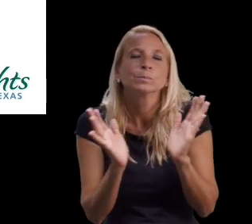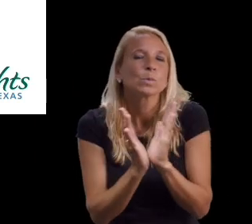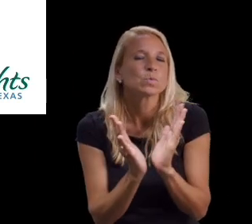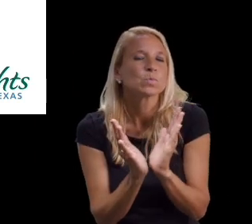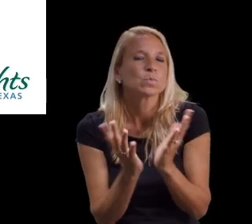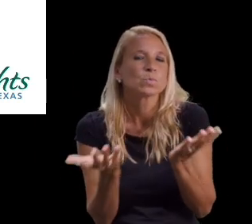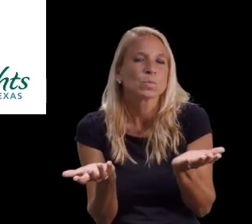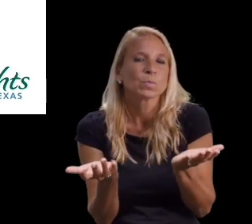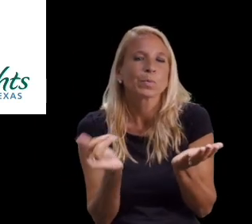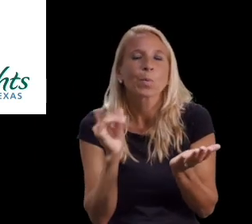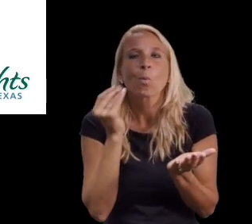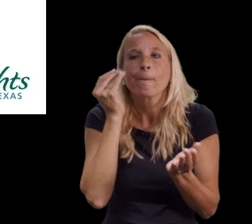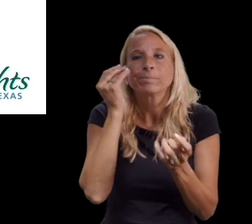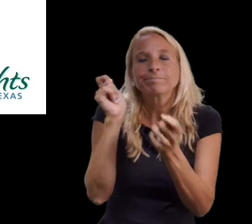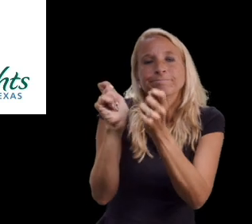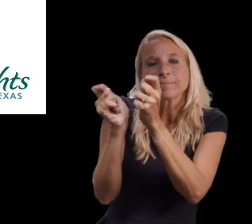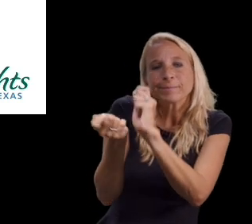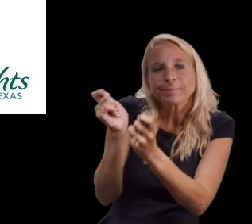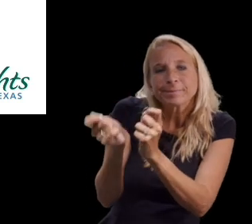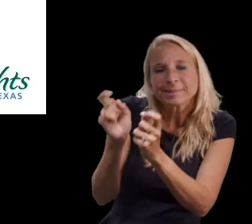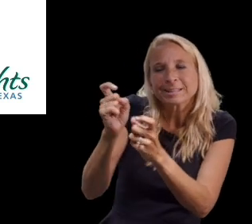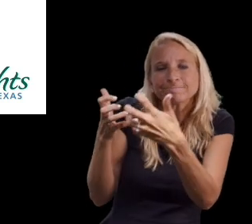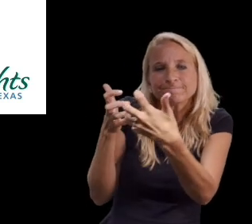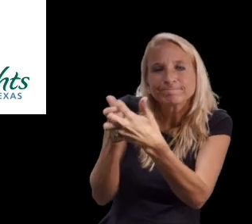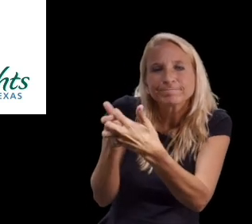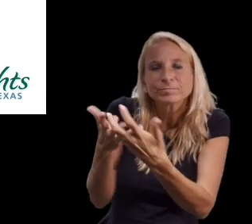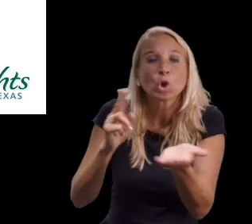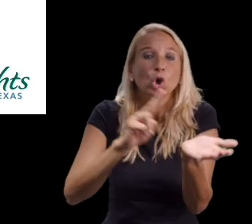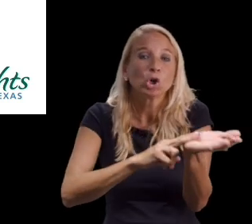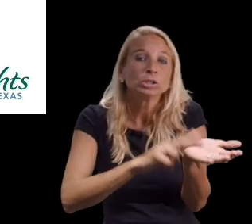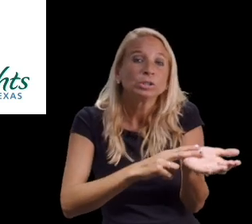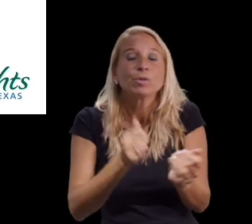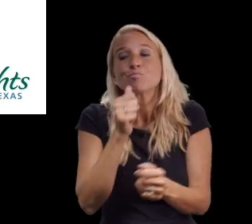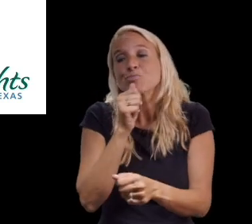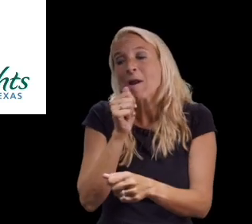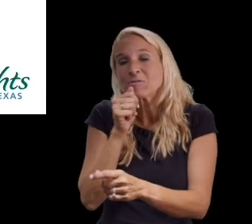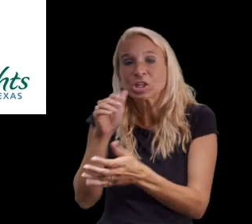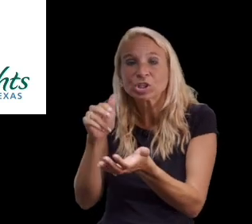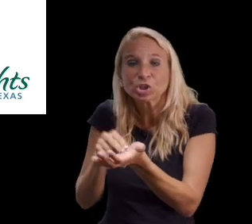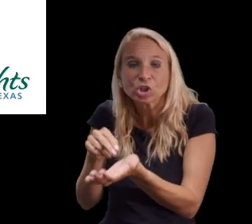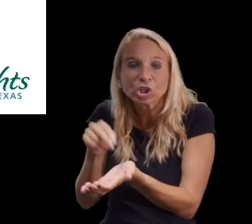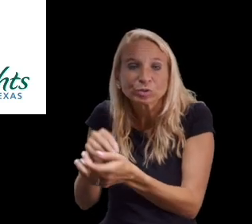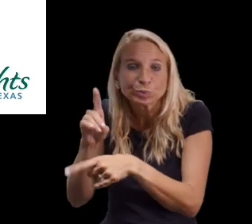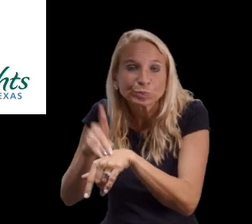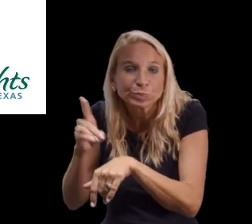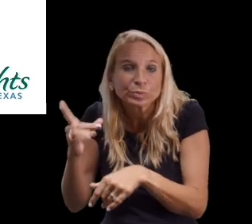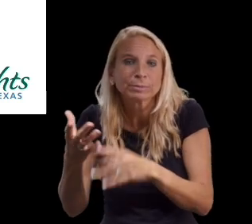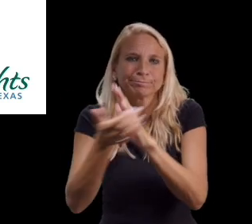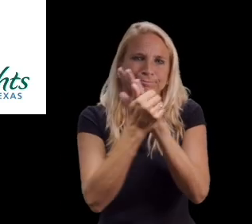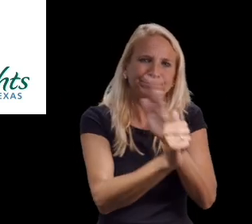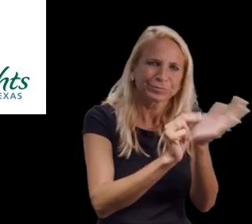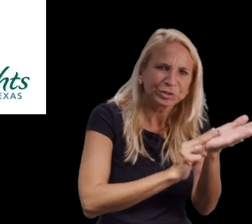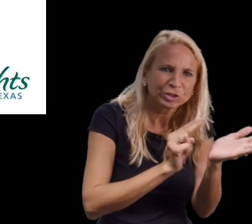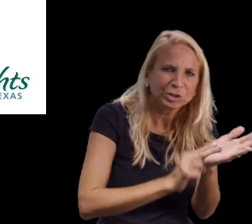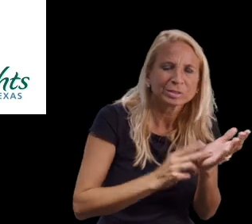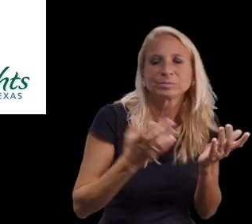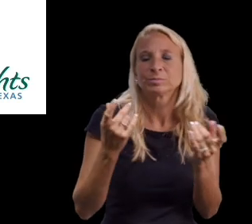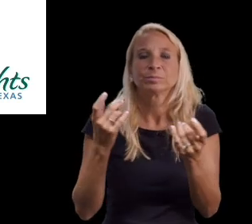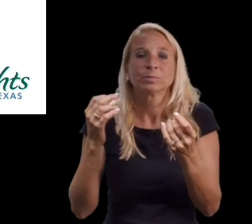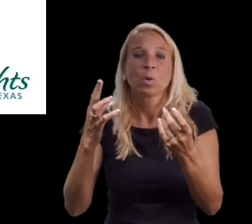are minor home modifications, nursing, private duty nursing, skilled nursing, occupational,